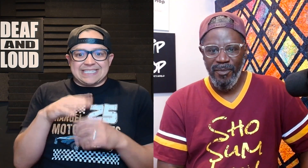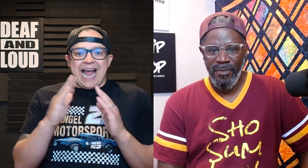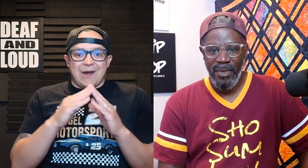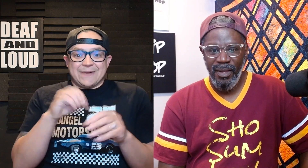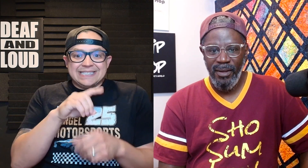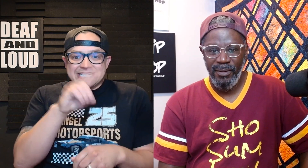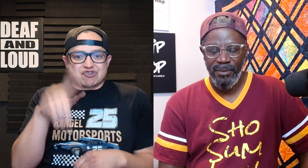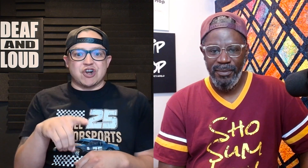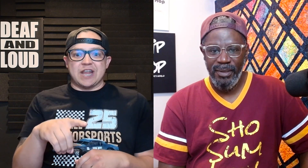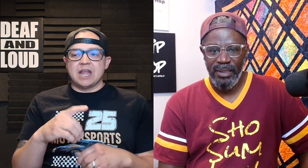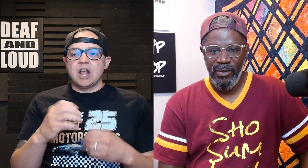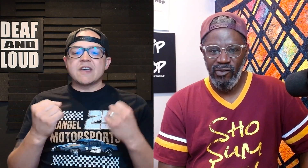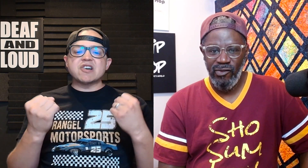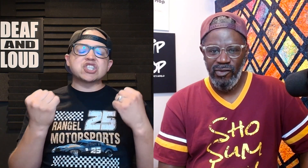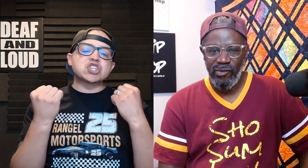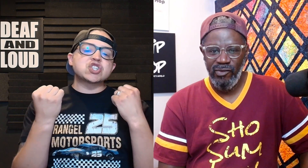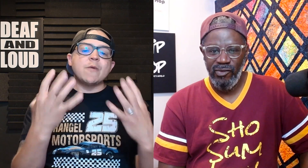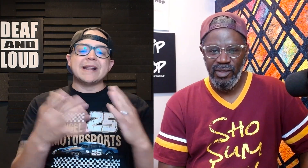town, in Detroit, there are so many